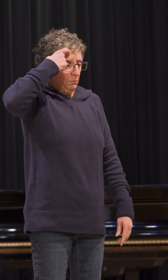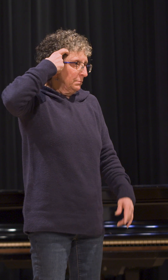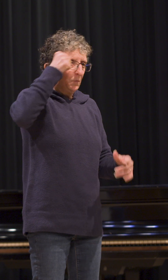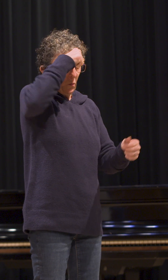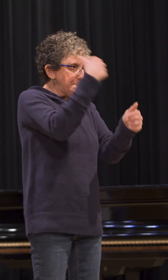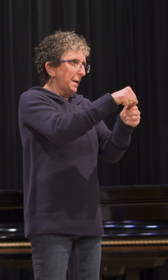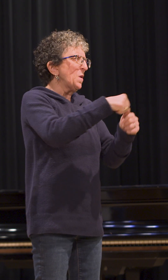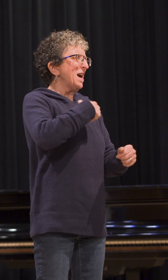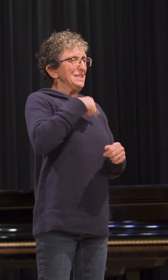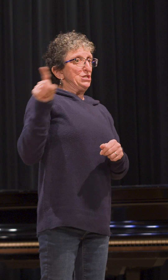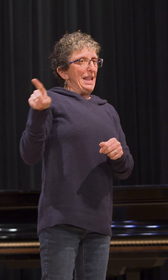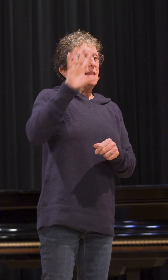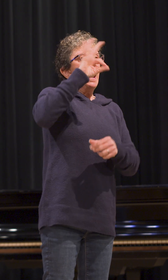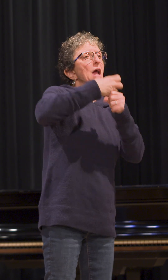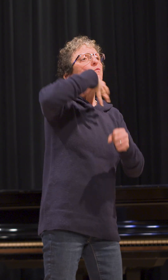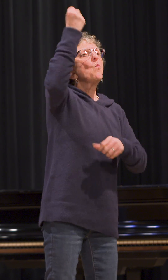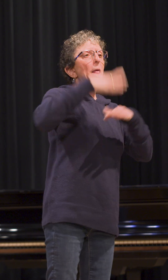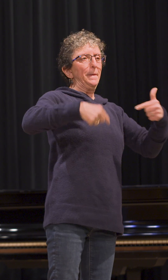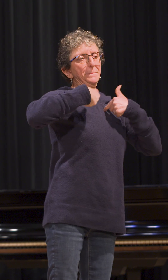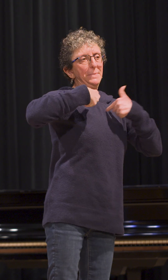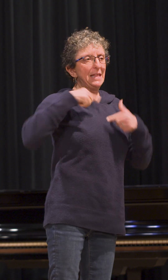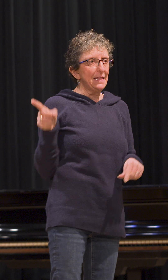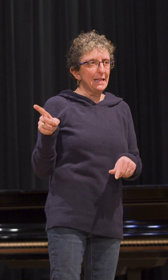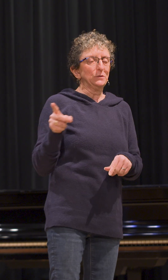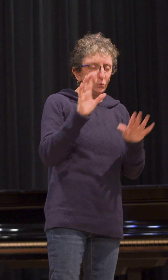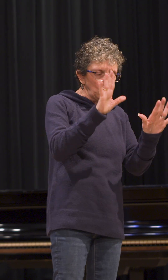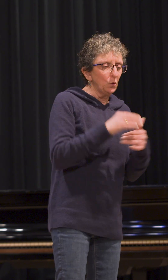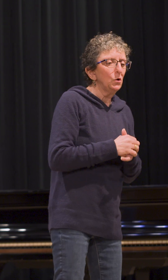kids were born and she's surviving, trying to survive that trauma. You have to keep in mind,